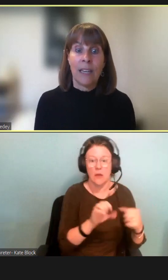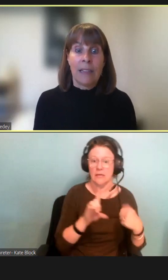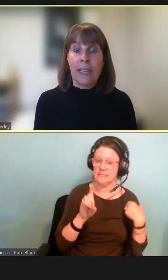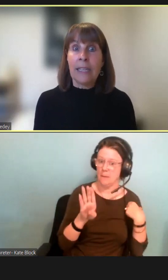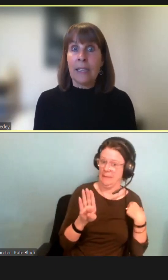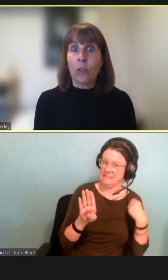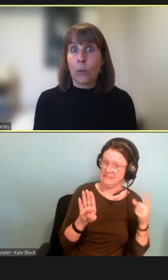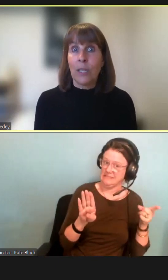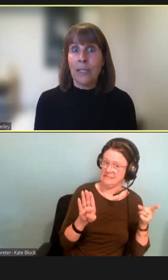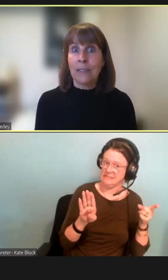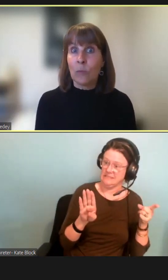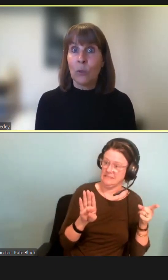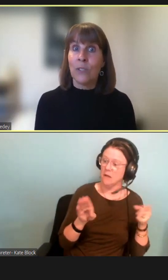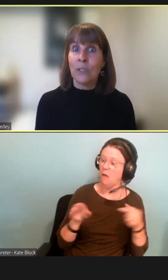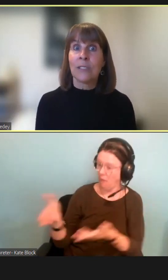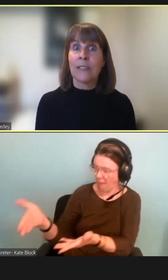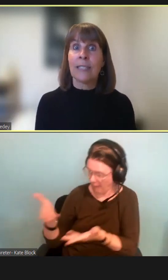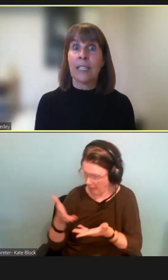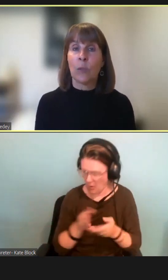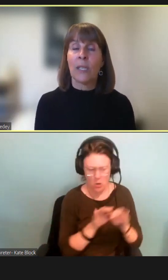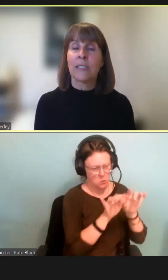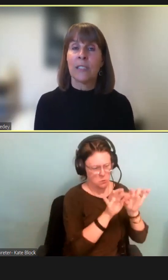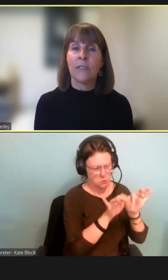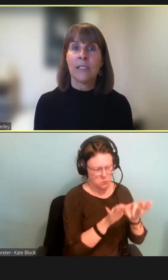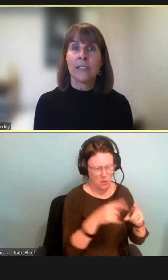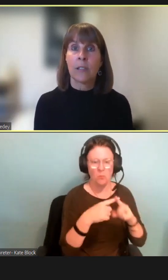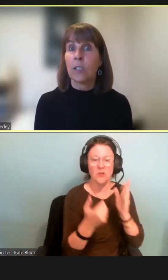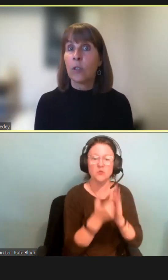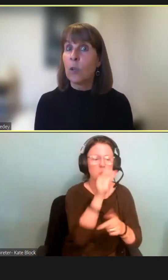they can create some new fields in that database if necessary or they may have